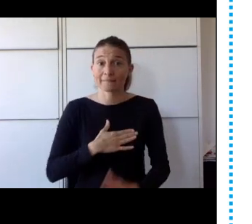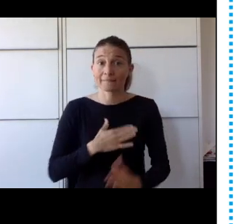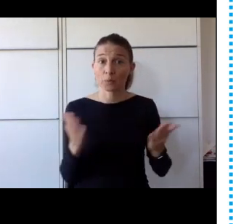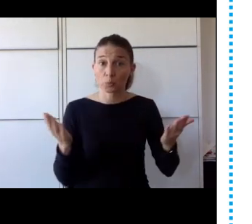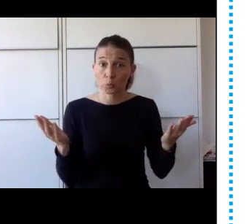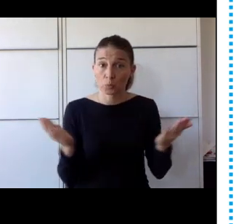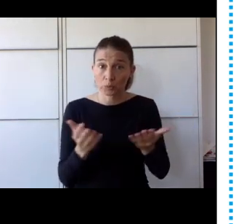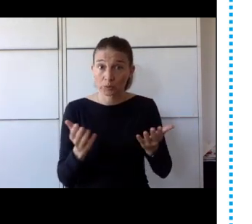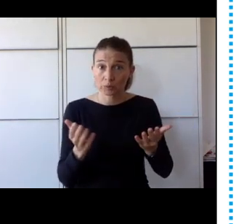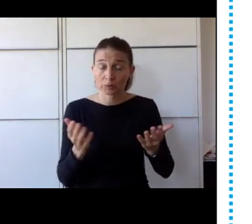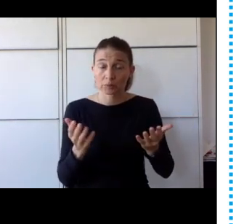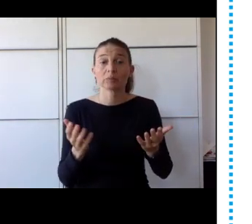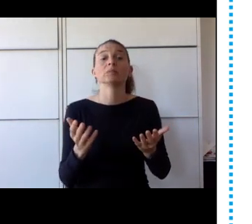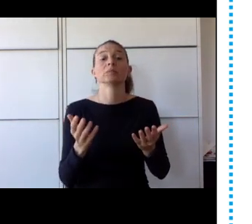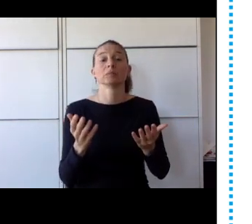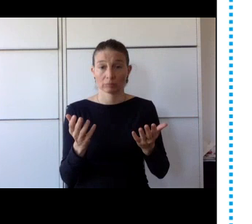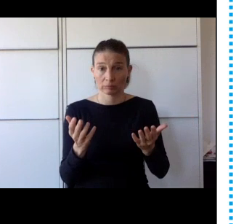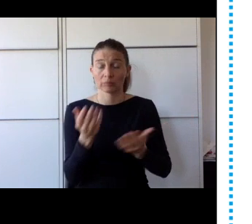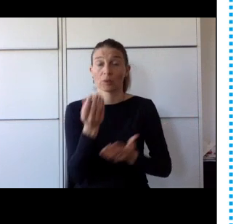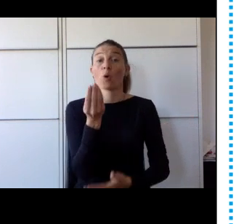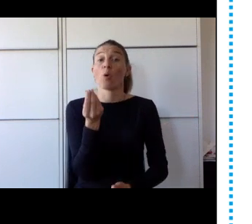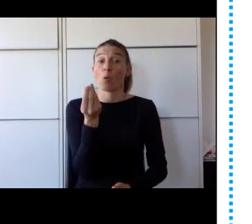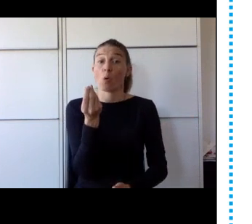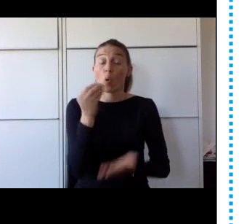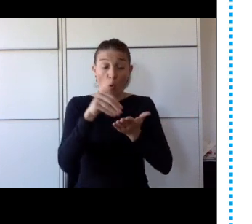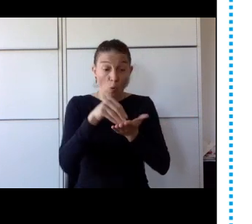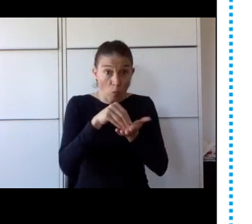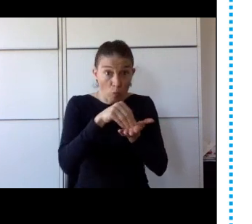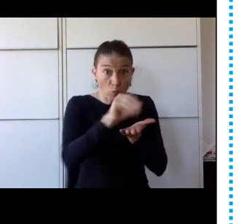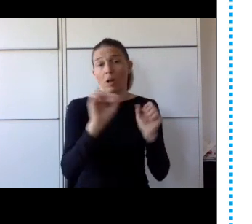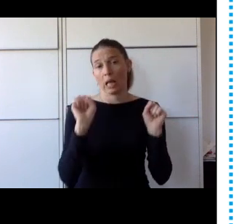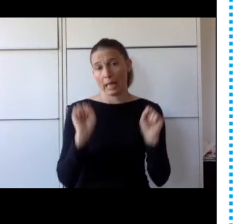that the affordability of this service is for persons with disabilities